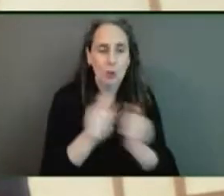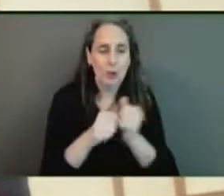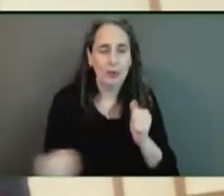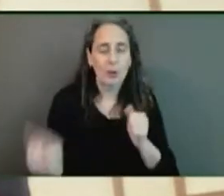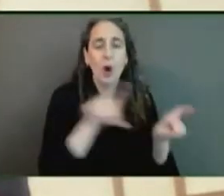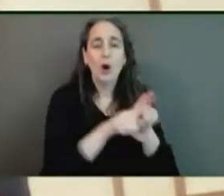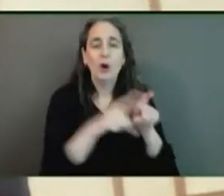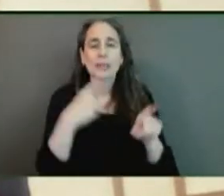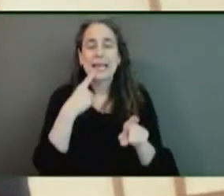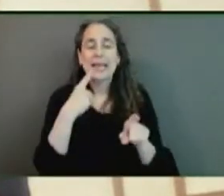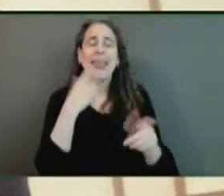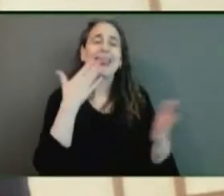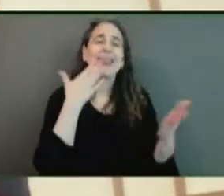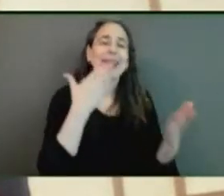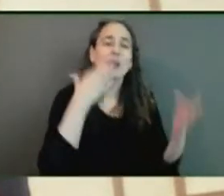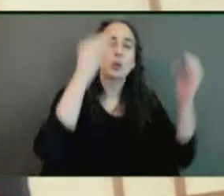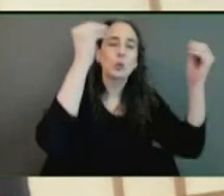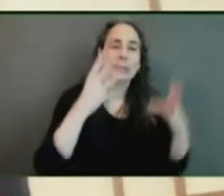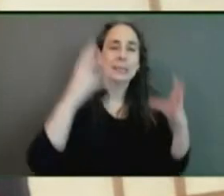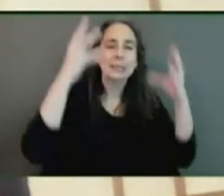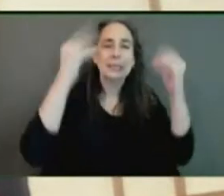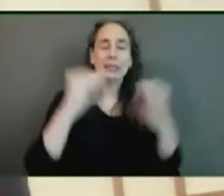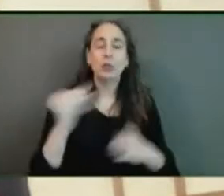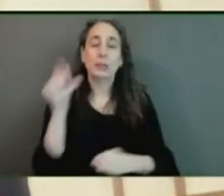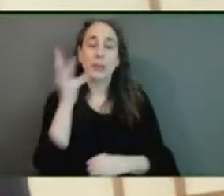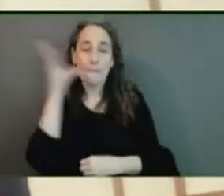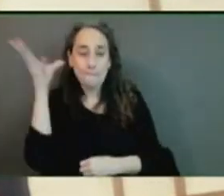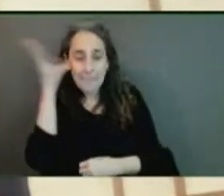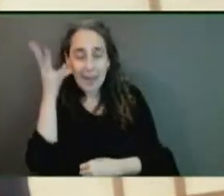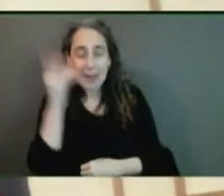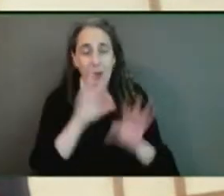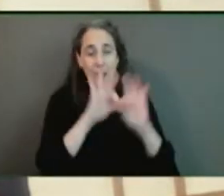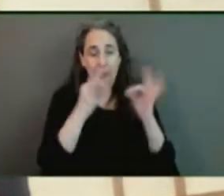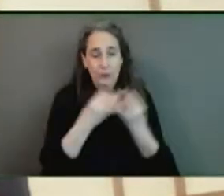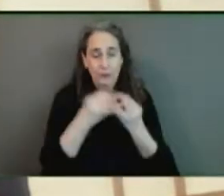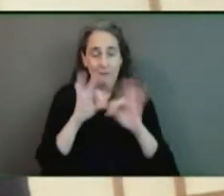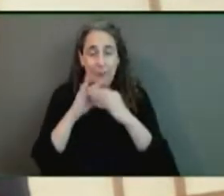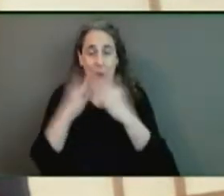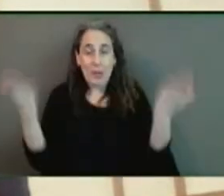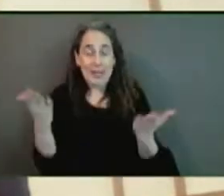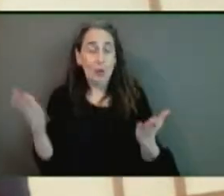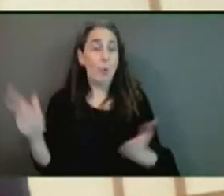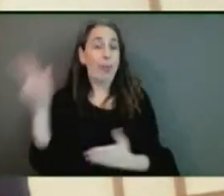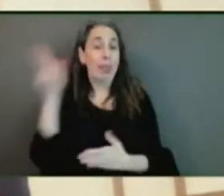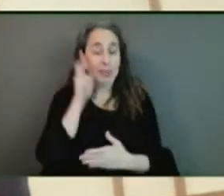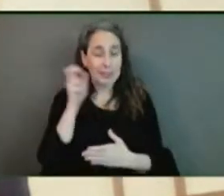inviting us to come and join with you all tonight. And also I want to say thanks to the